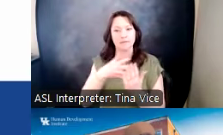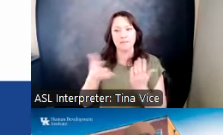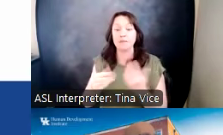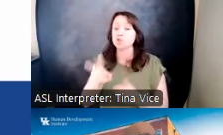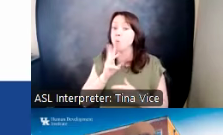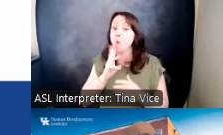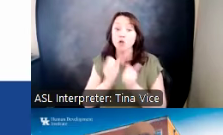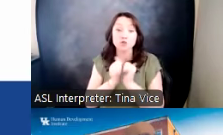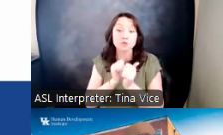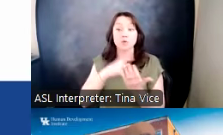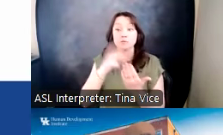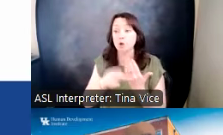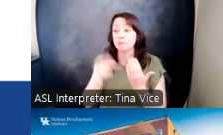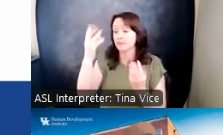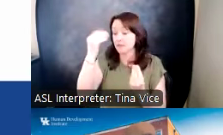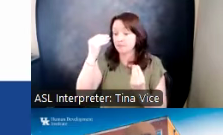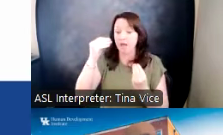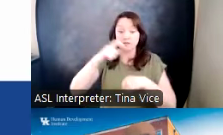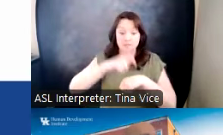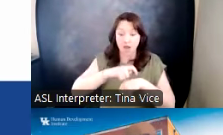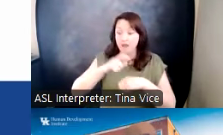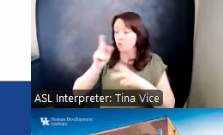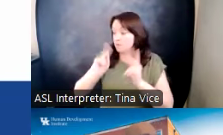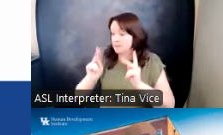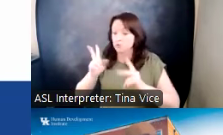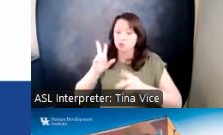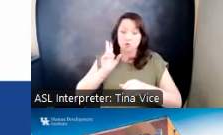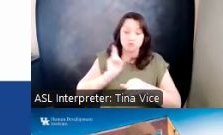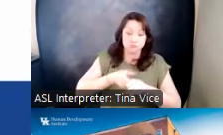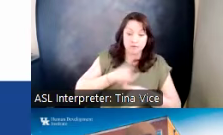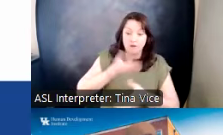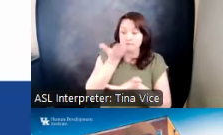adaptive considerations. it's going to take more time for folks to be able to get on and off the dock and into those